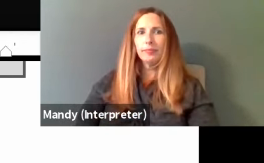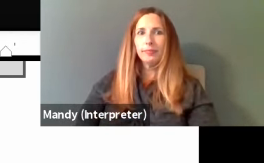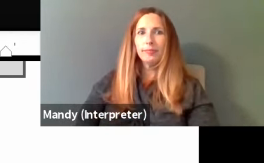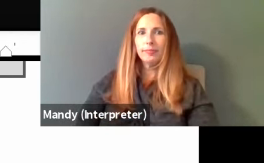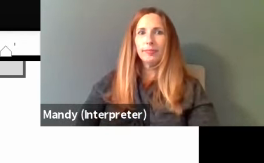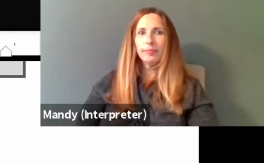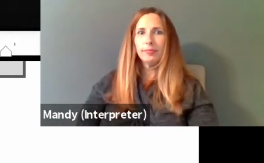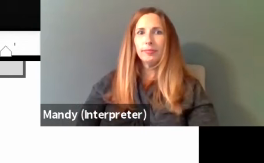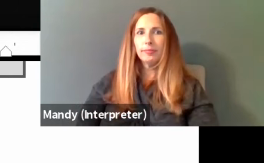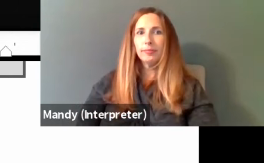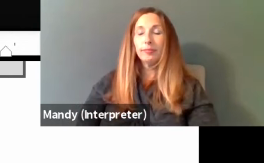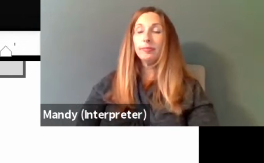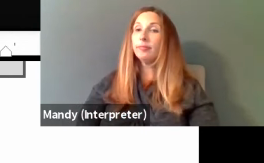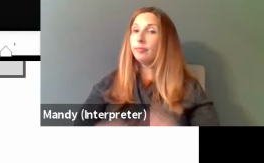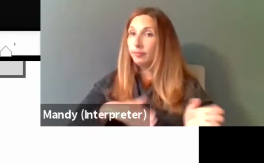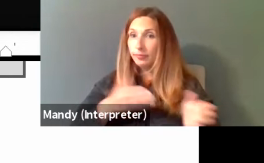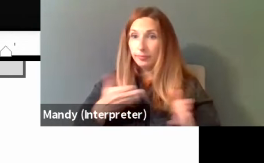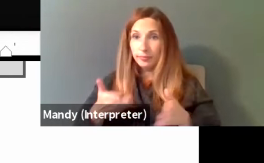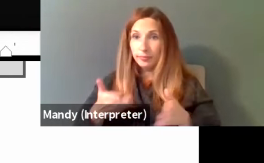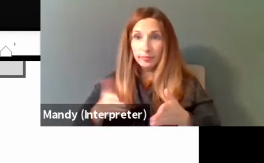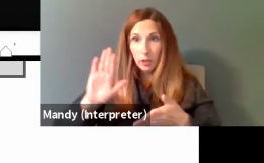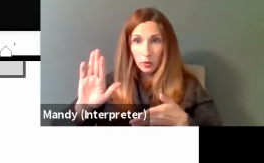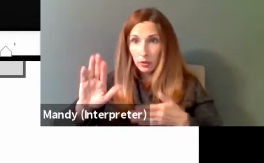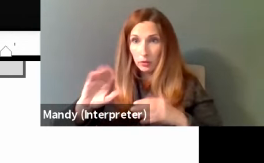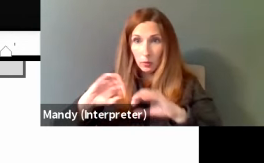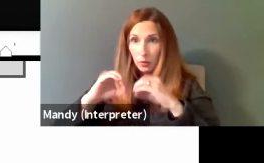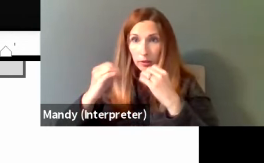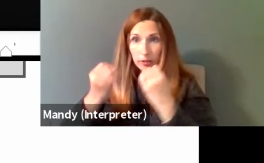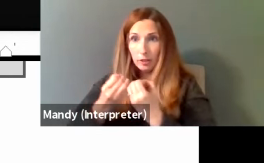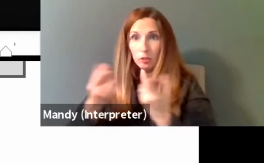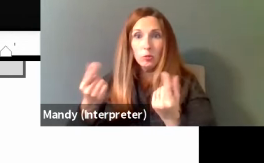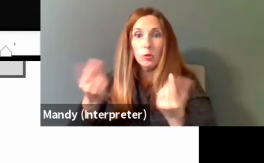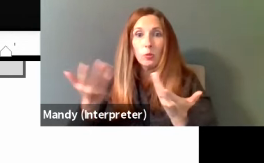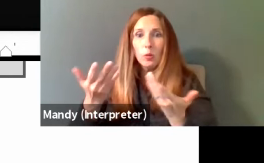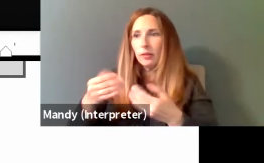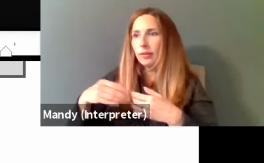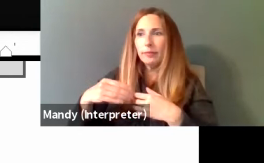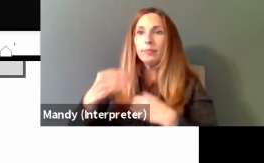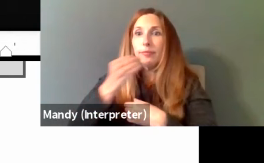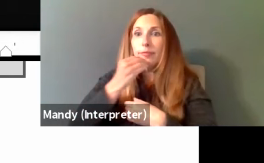Your organization does things like feed people and give health care to people.